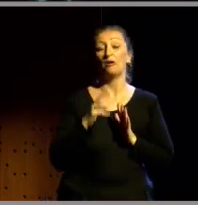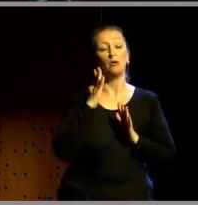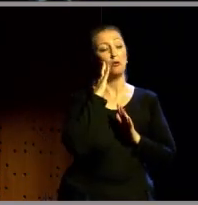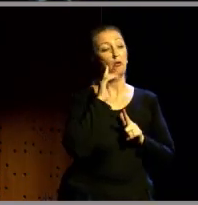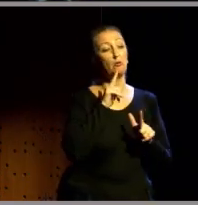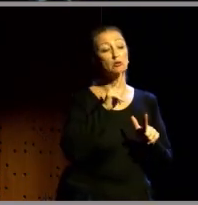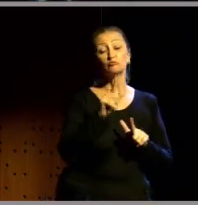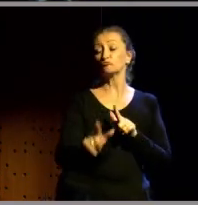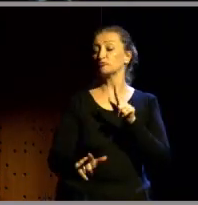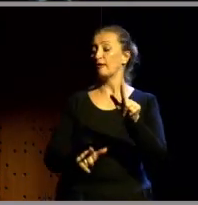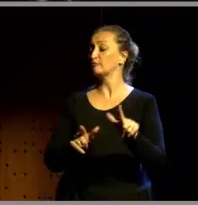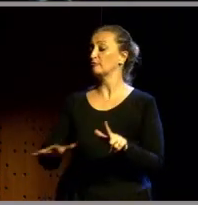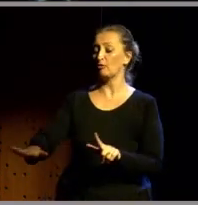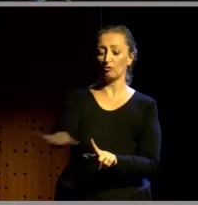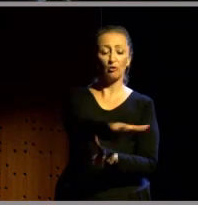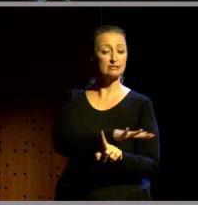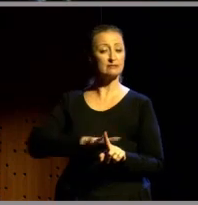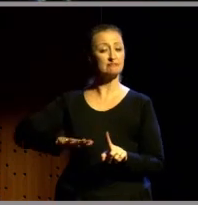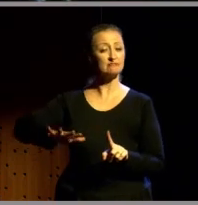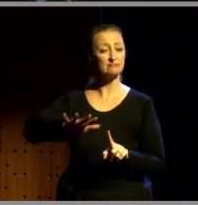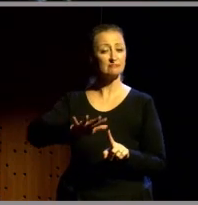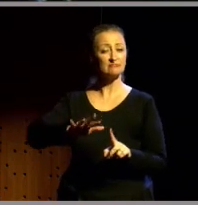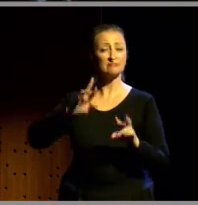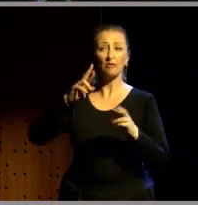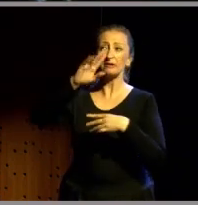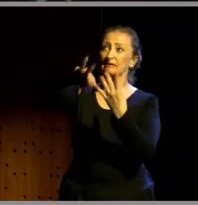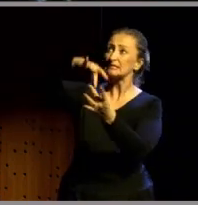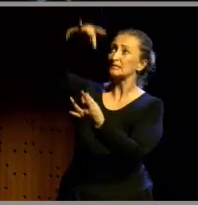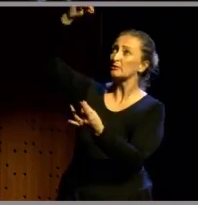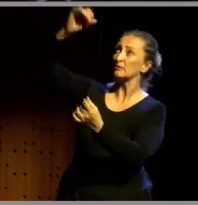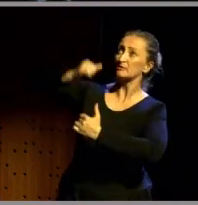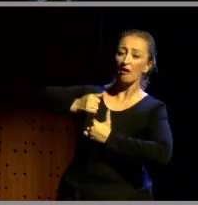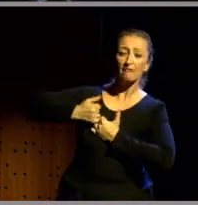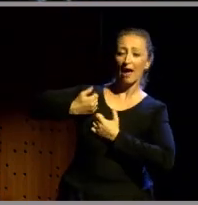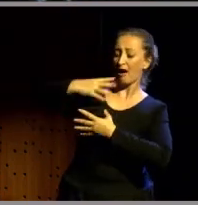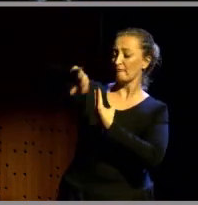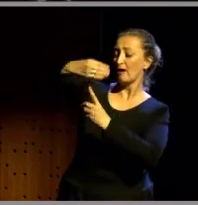traditional lands and waters, may the spirits of our ancestors guide,